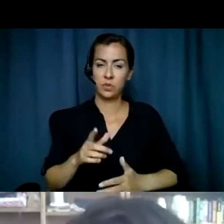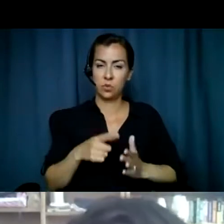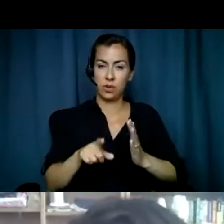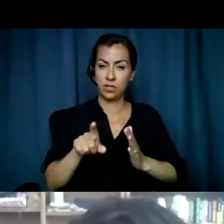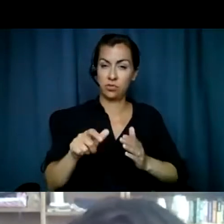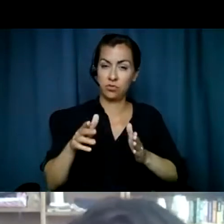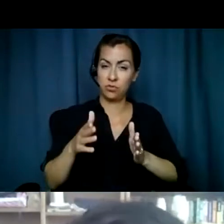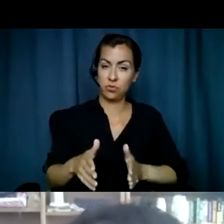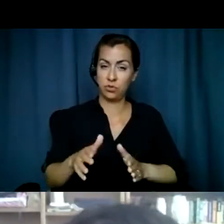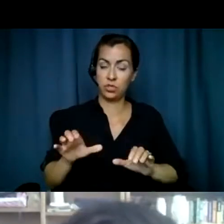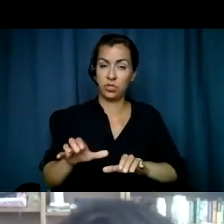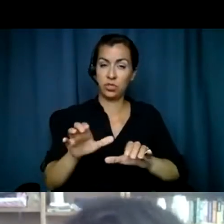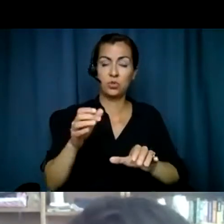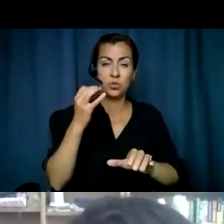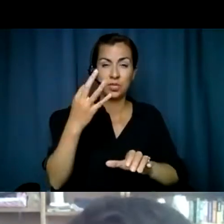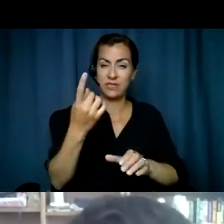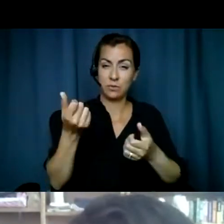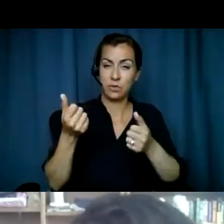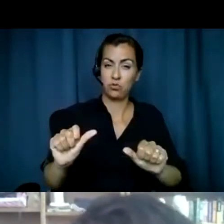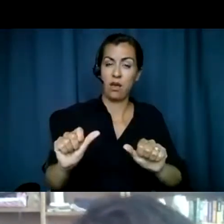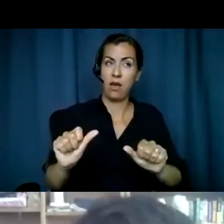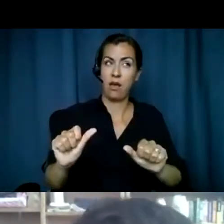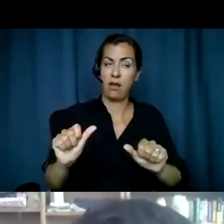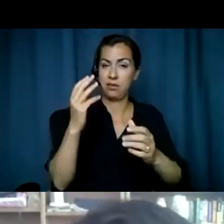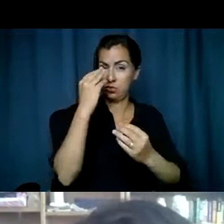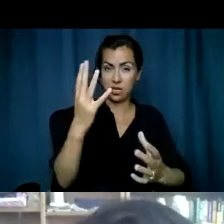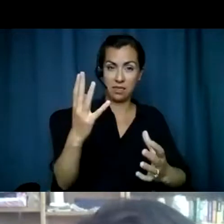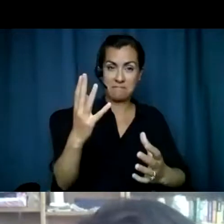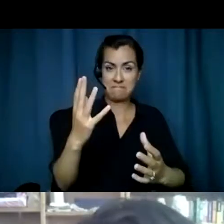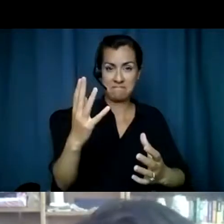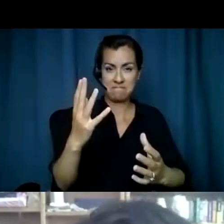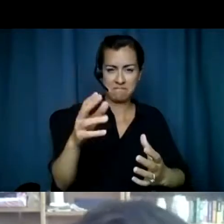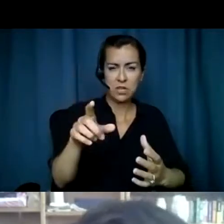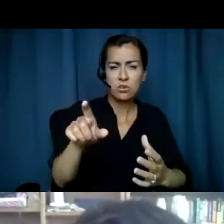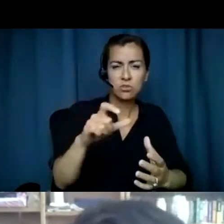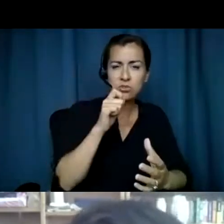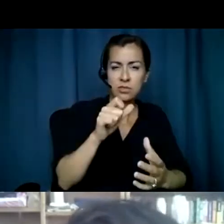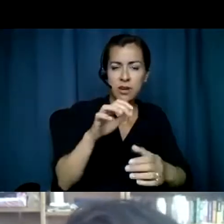so I'm brown, and I interact with different communities, and